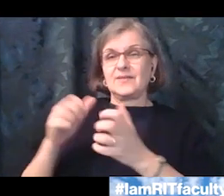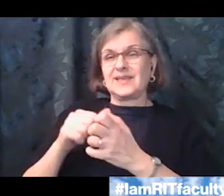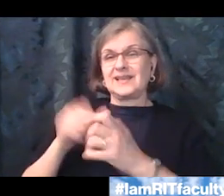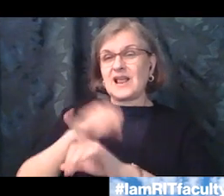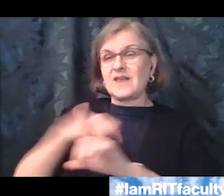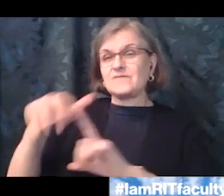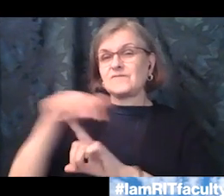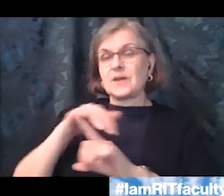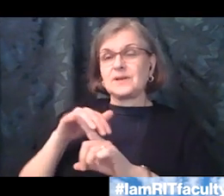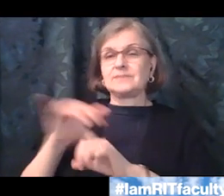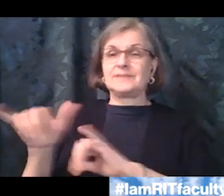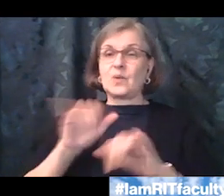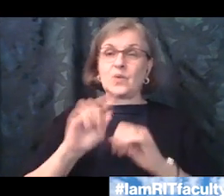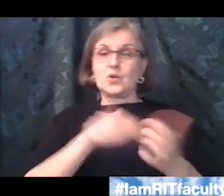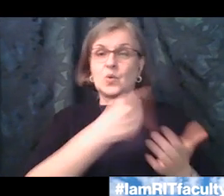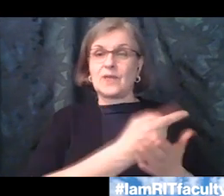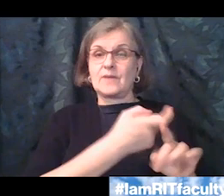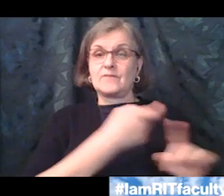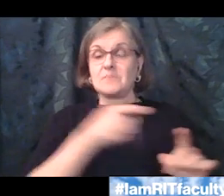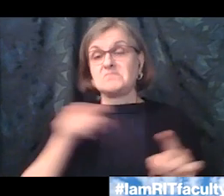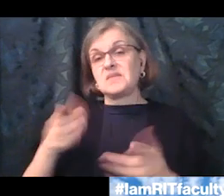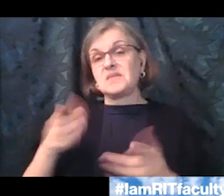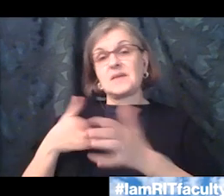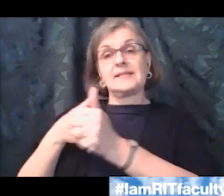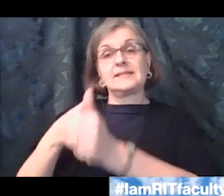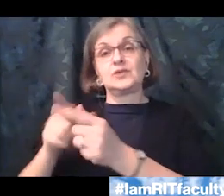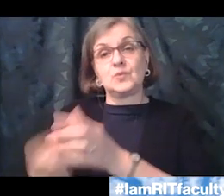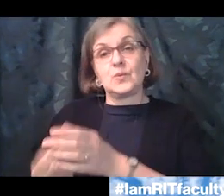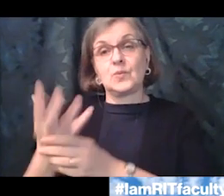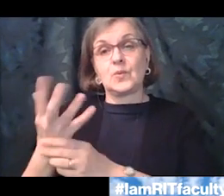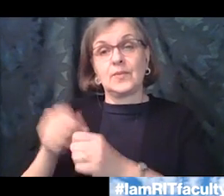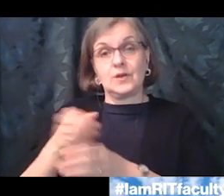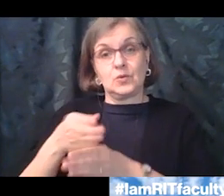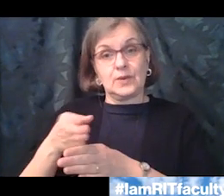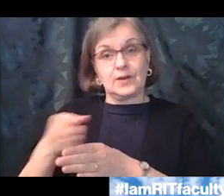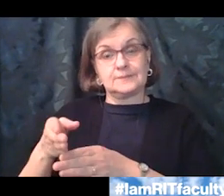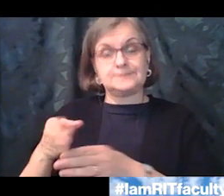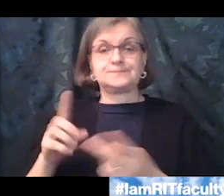from, and that can open up opportunities for growth in your career. In addition, while in the job market